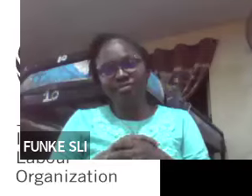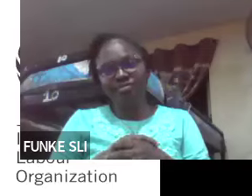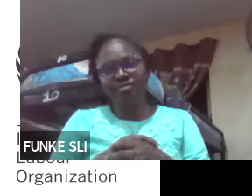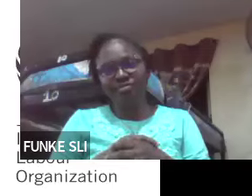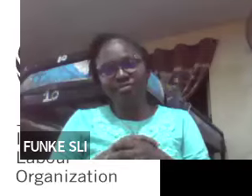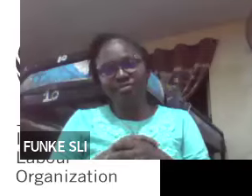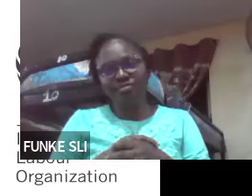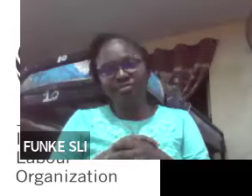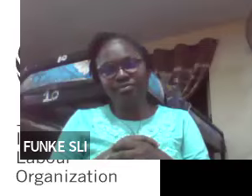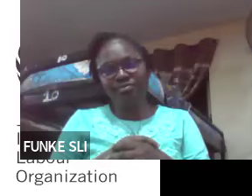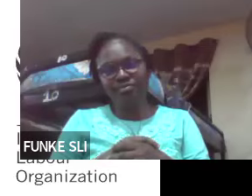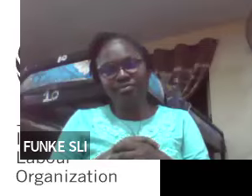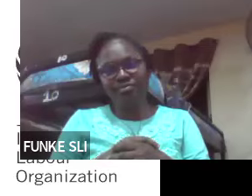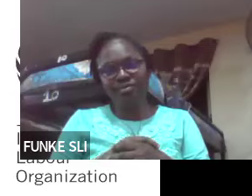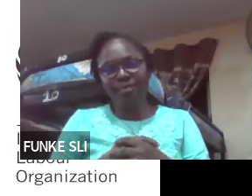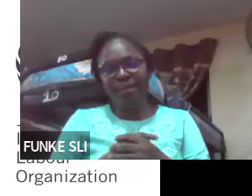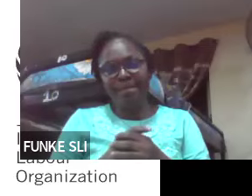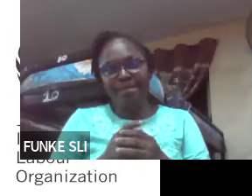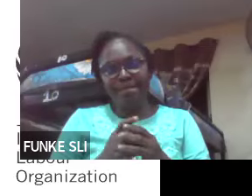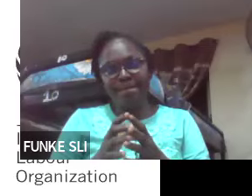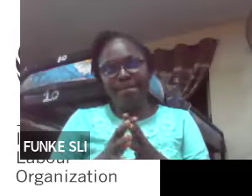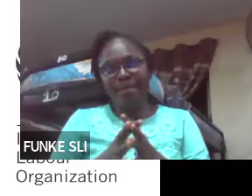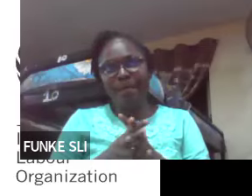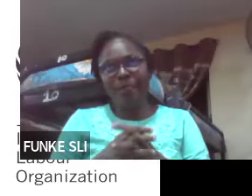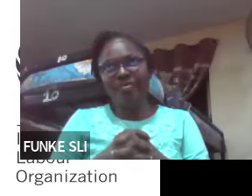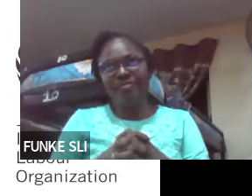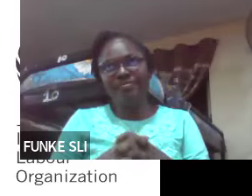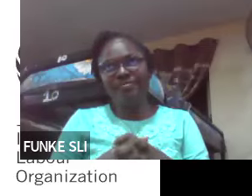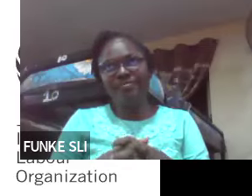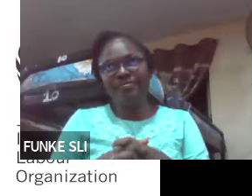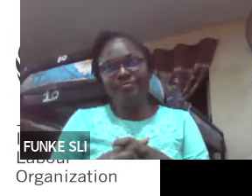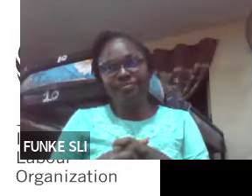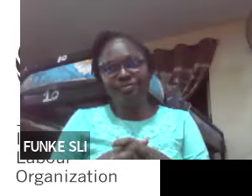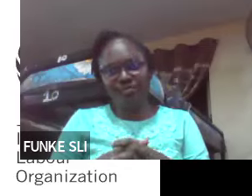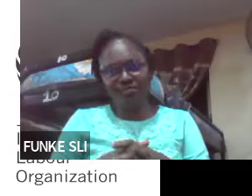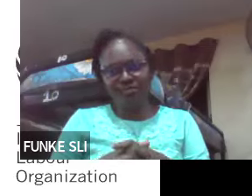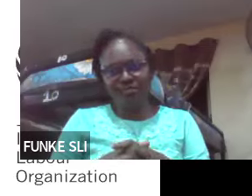sola bakre: At least you'll have learned today sola bakre: if even people have even learned how to put their hands safe. Juliet chinyere orji: Let's check.